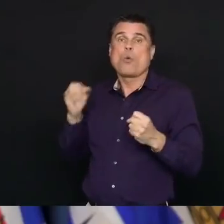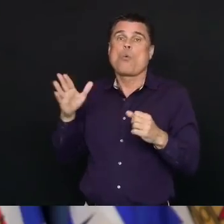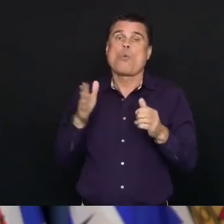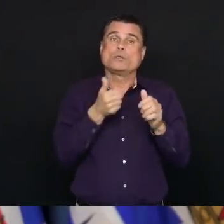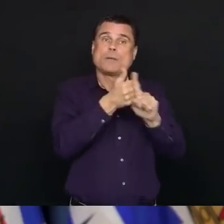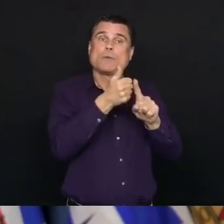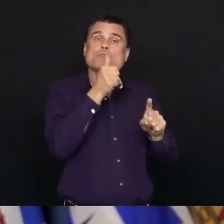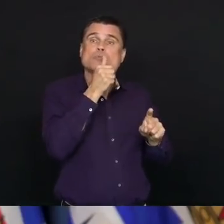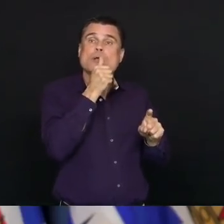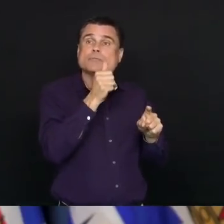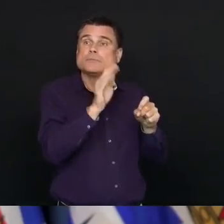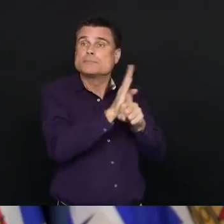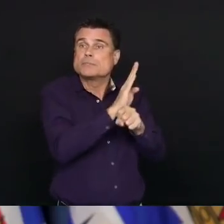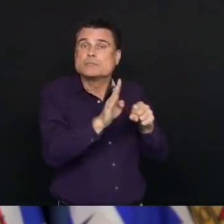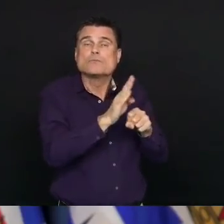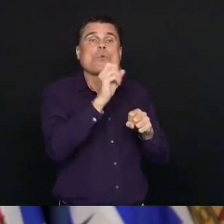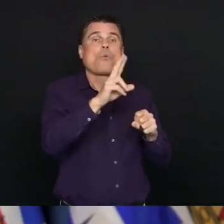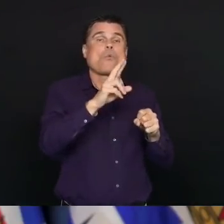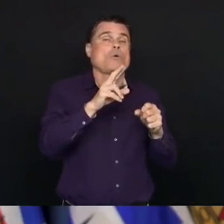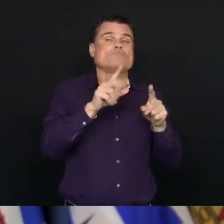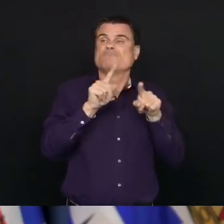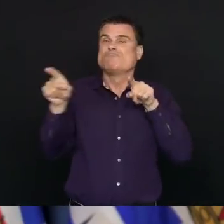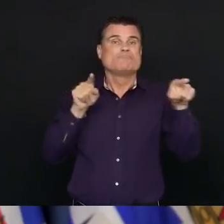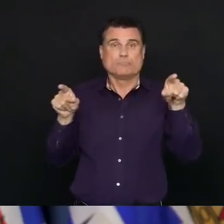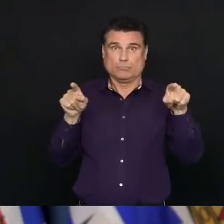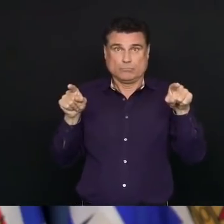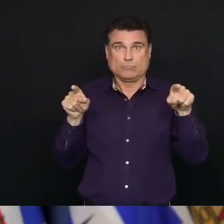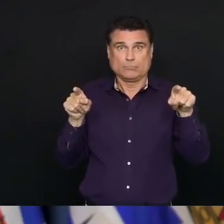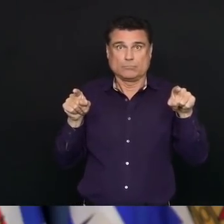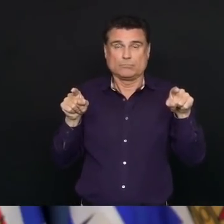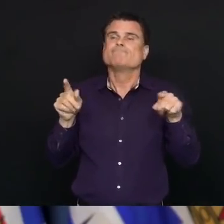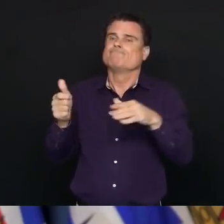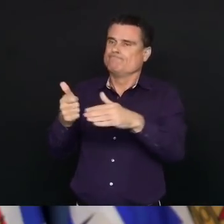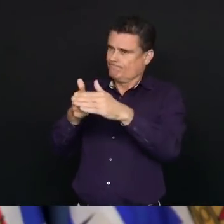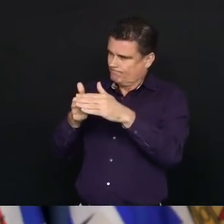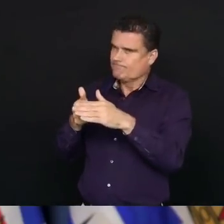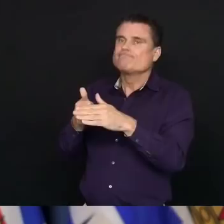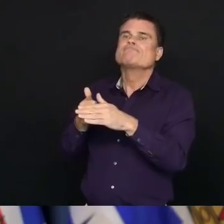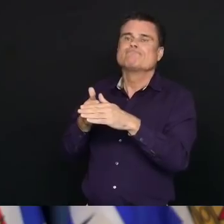It ensures they all receive equitable wages scheduling stability so they can work at a single site without financial